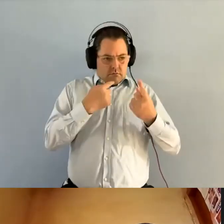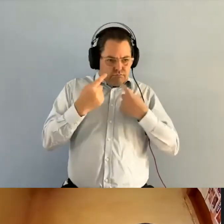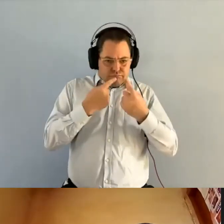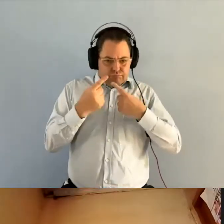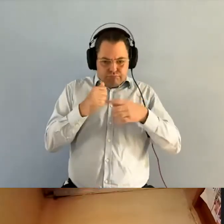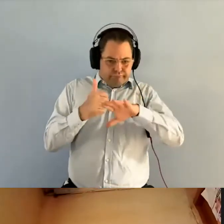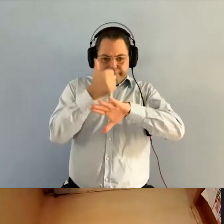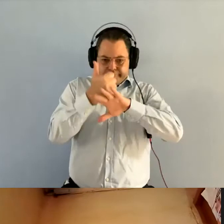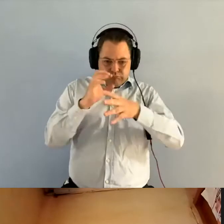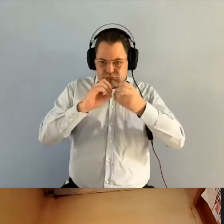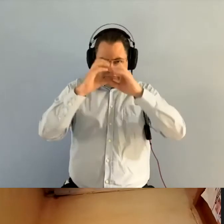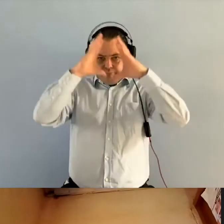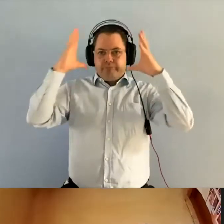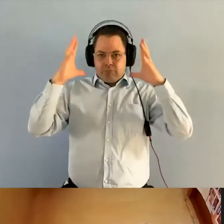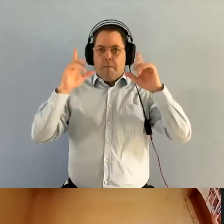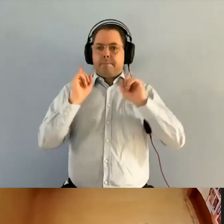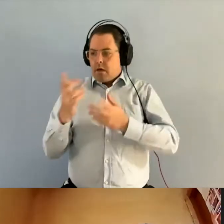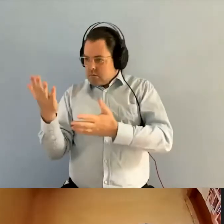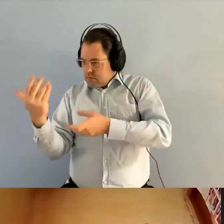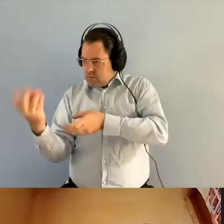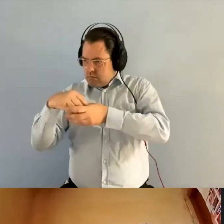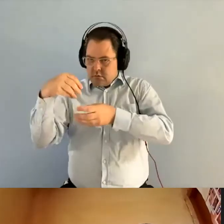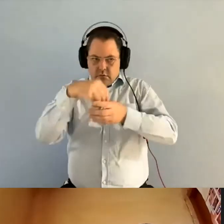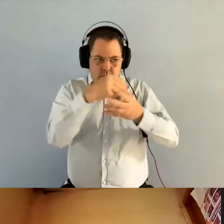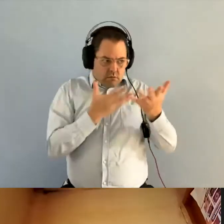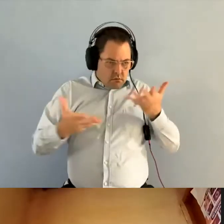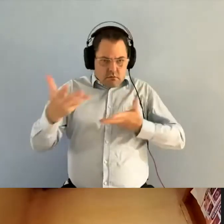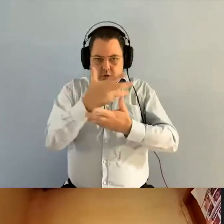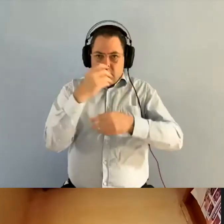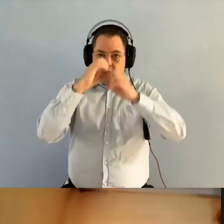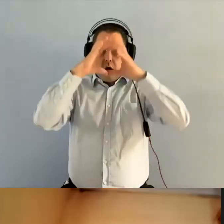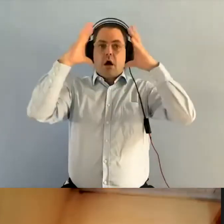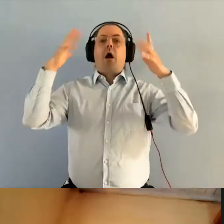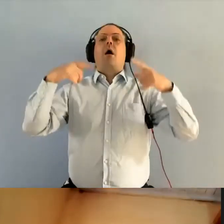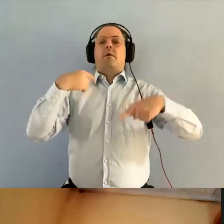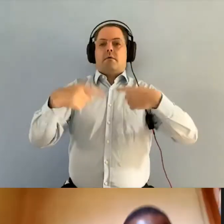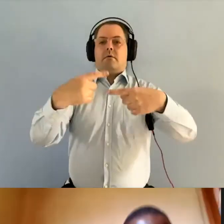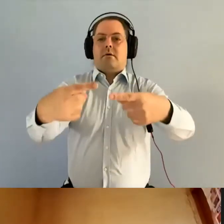to ensure different groups are included in decision making and also